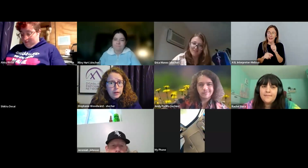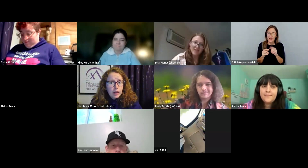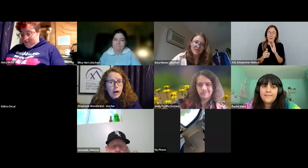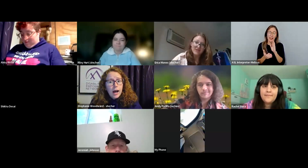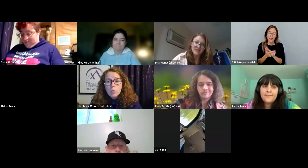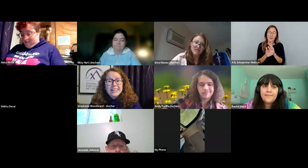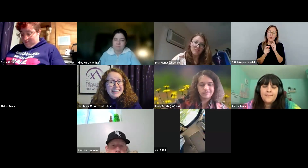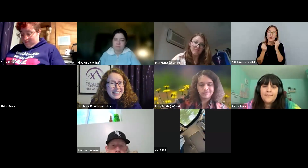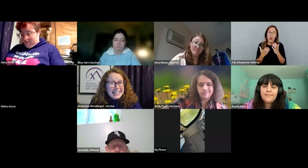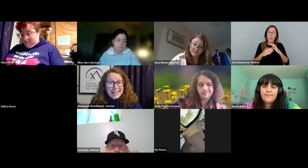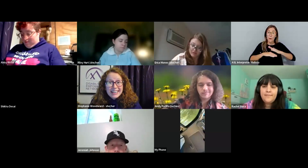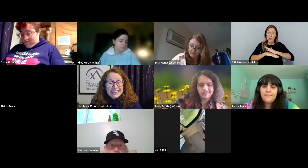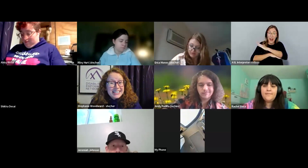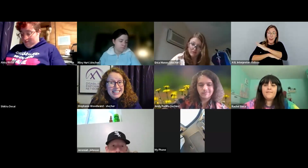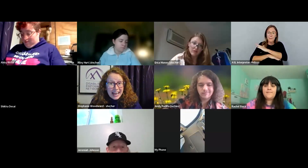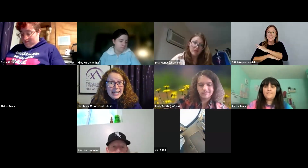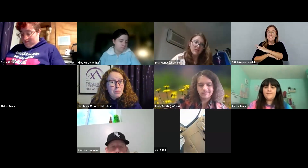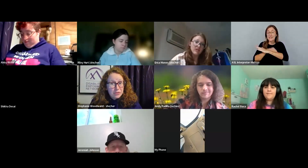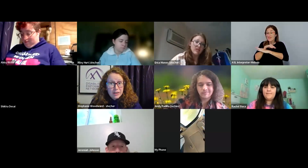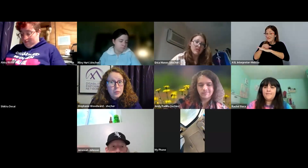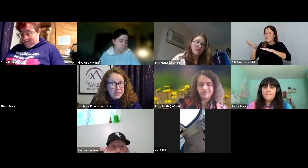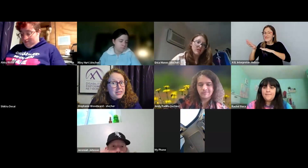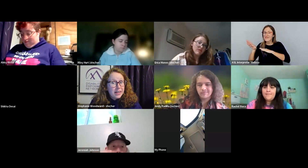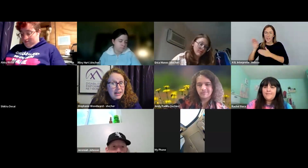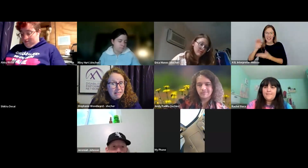going to the kitchen? We want to know where we are going because he would